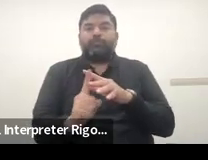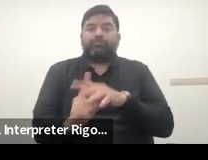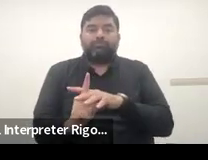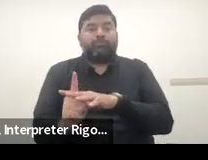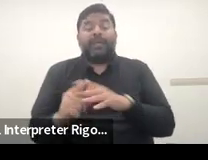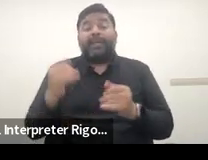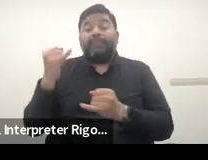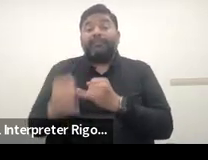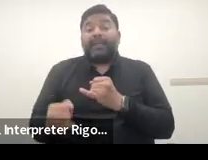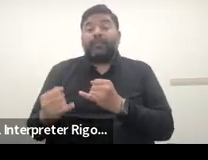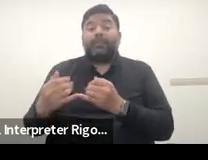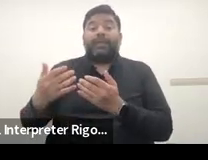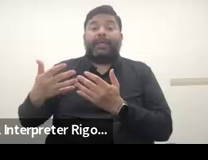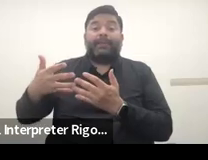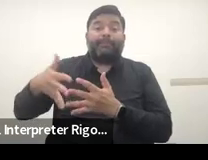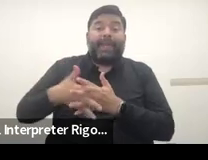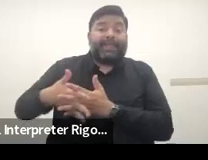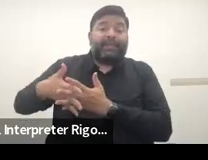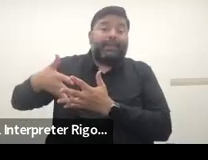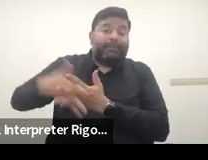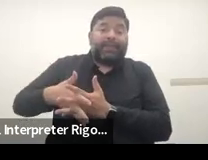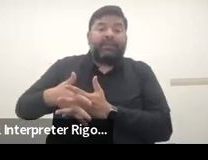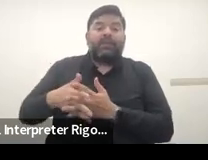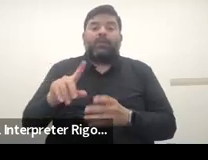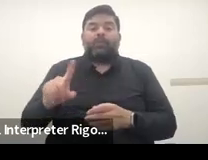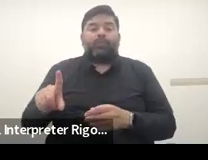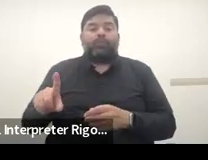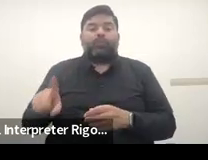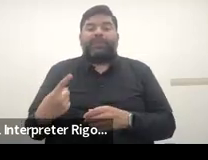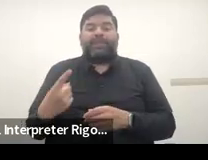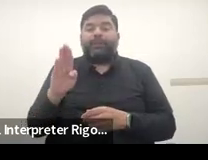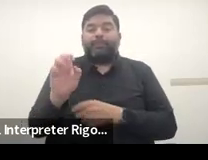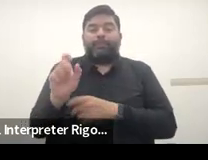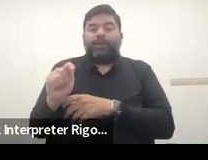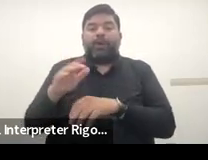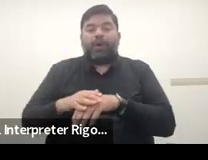for the entire video is just going to be a BERT on the individual embeddings.